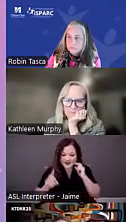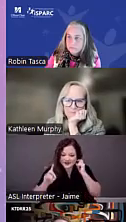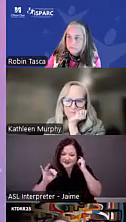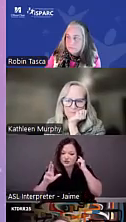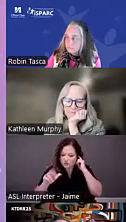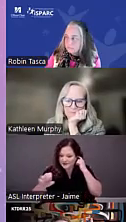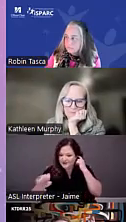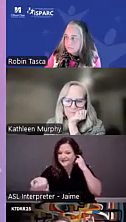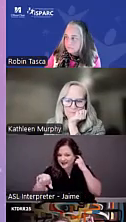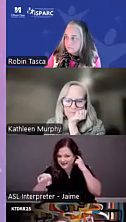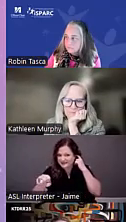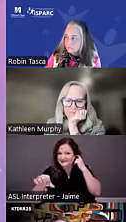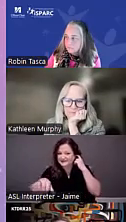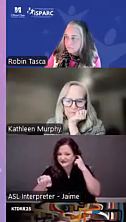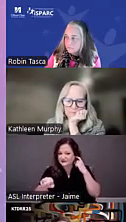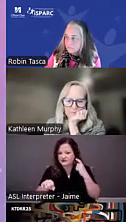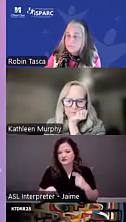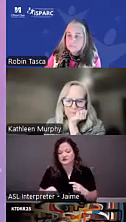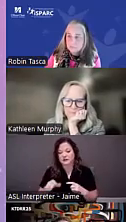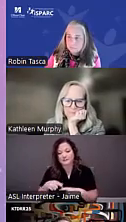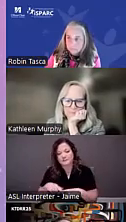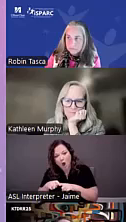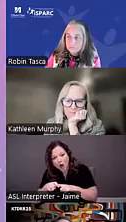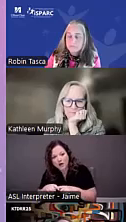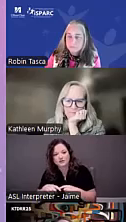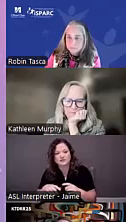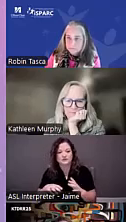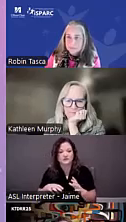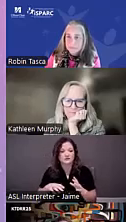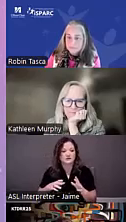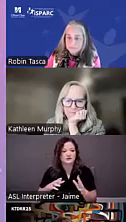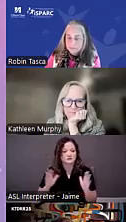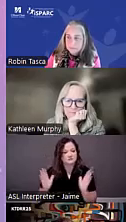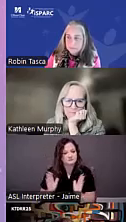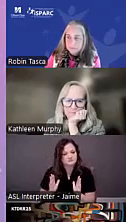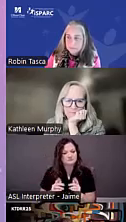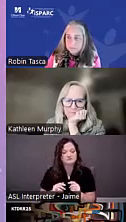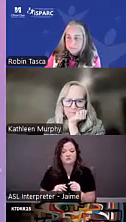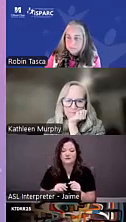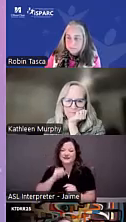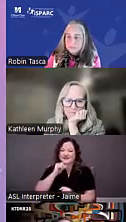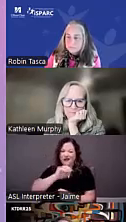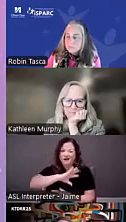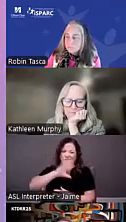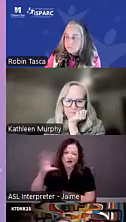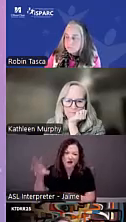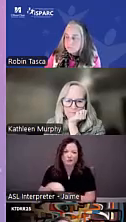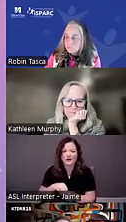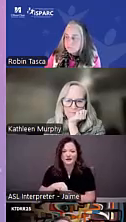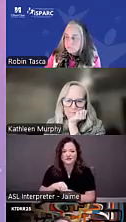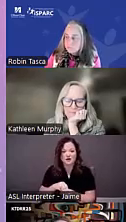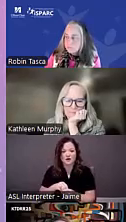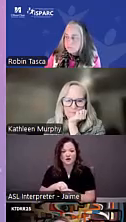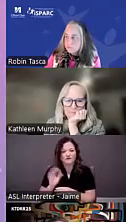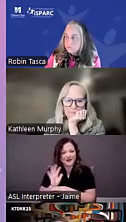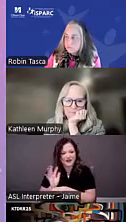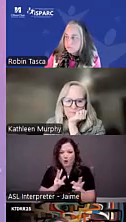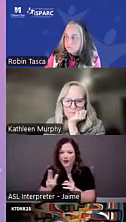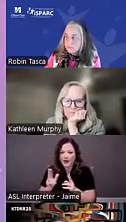It allows you to remove pauses and tighten it up a little bit. It's not like a comprehensive video editor, but it does have really good capabilities.